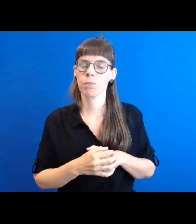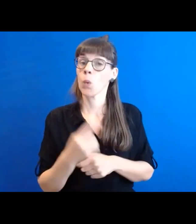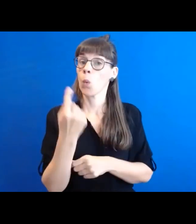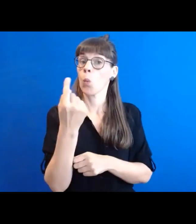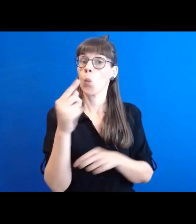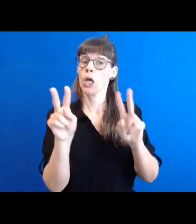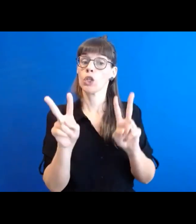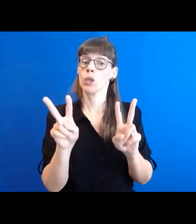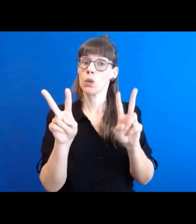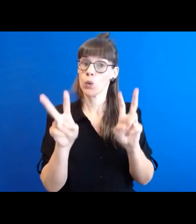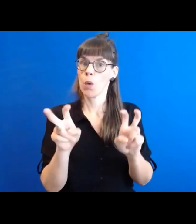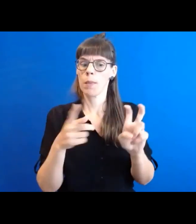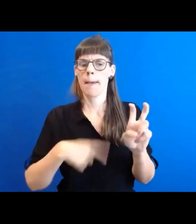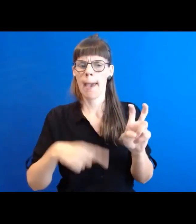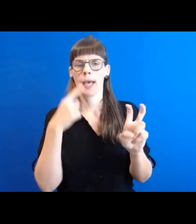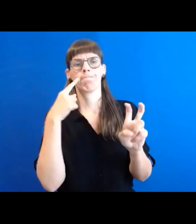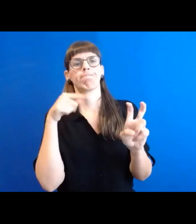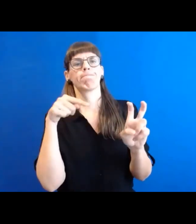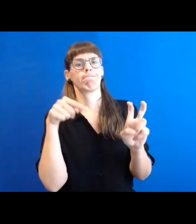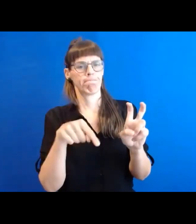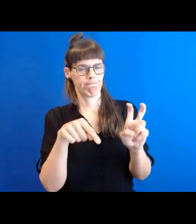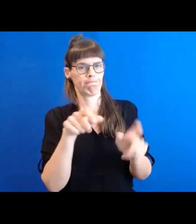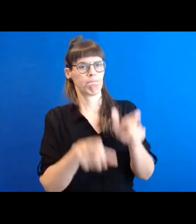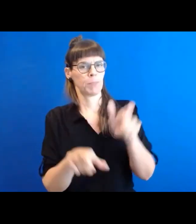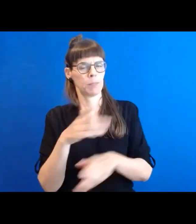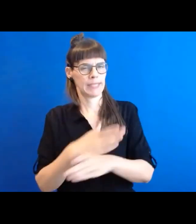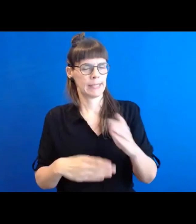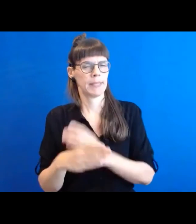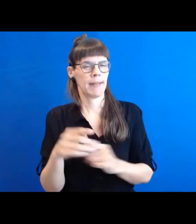have seen that as well. But one of the topics that we already